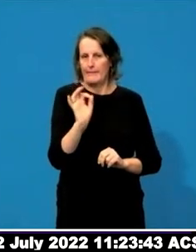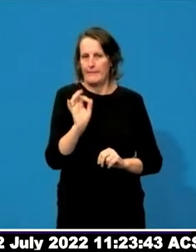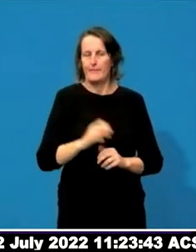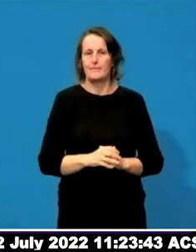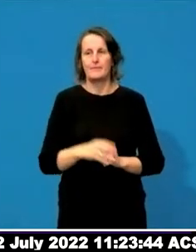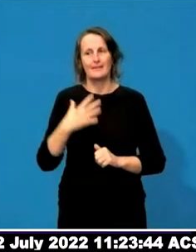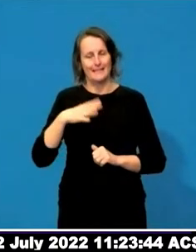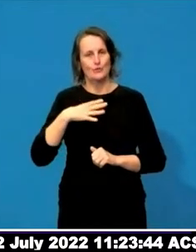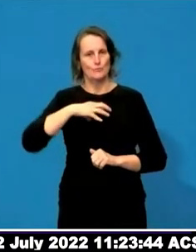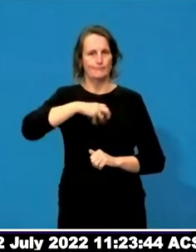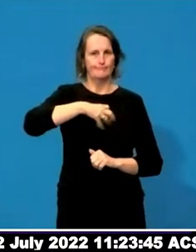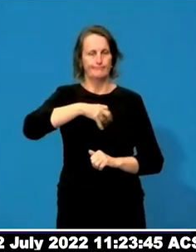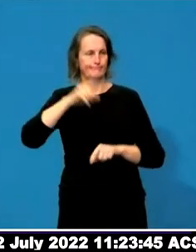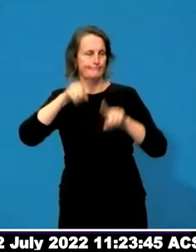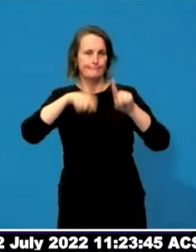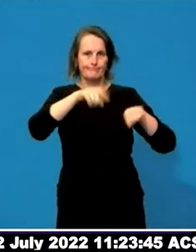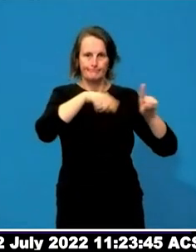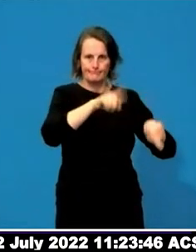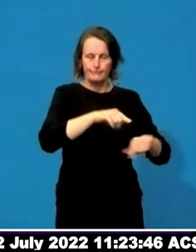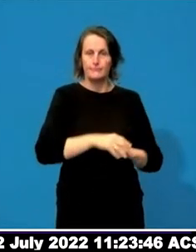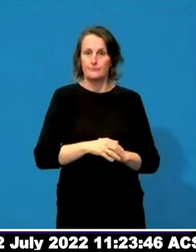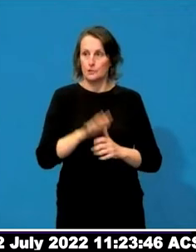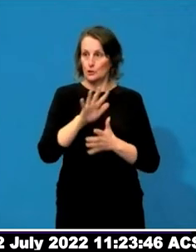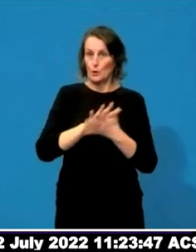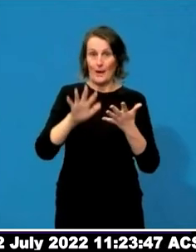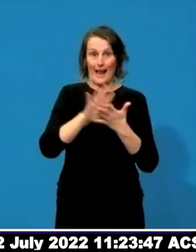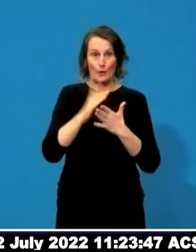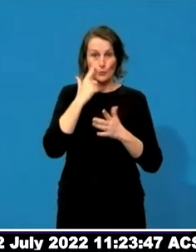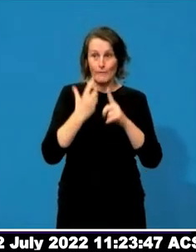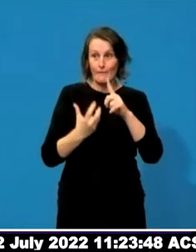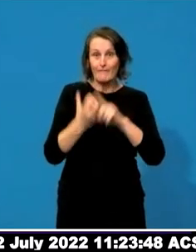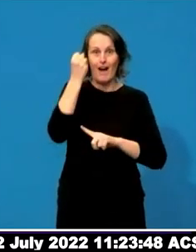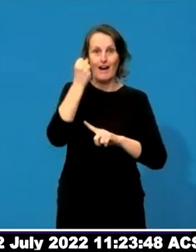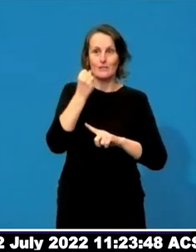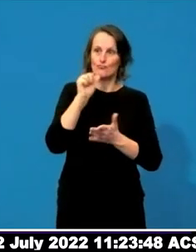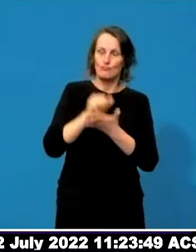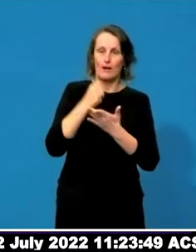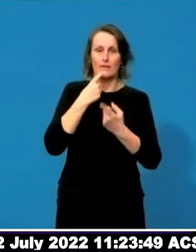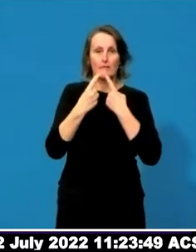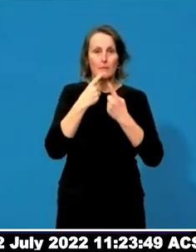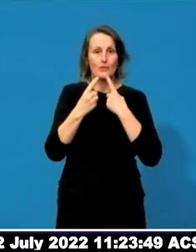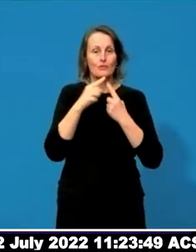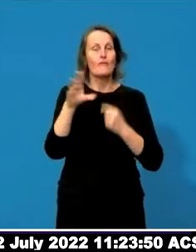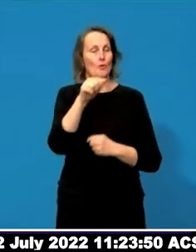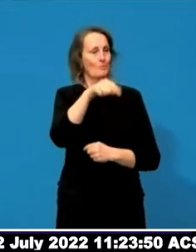to source that expertise is - is through First Nations people themselves.